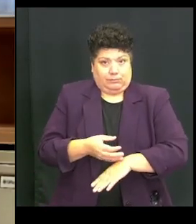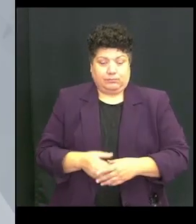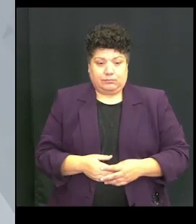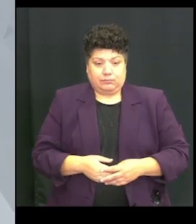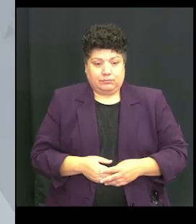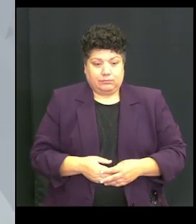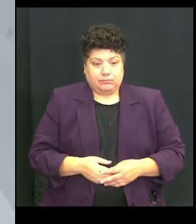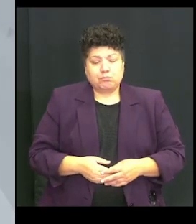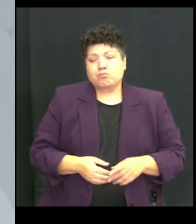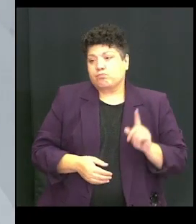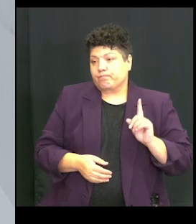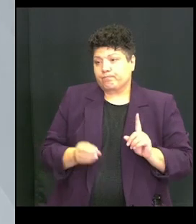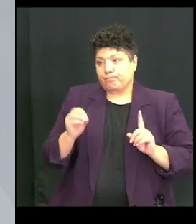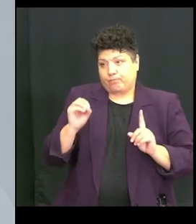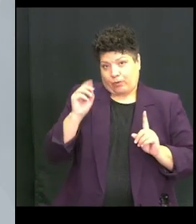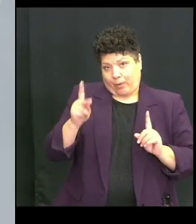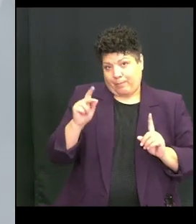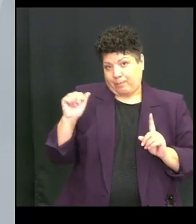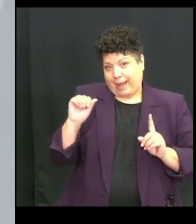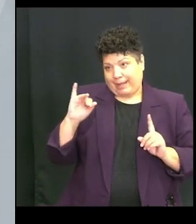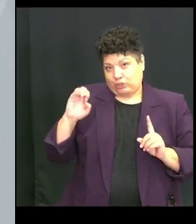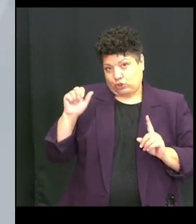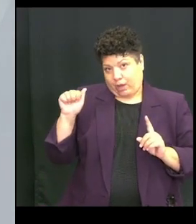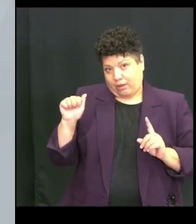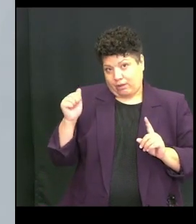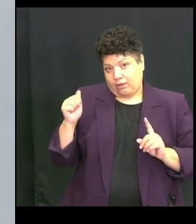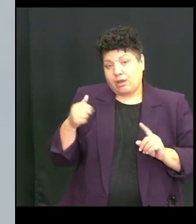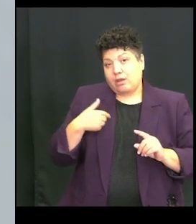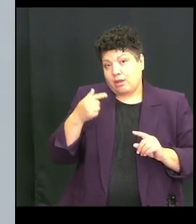So let's maybe take that angle then. If we're talking about political leadership,